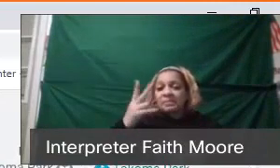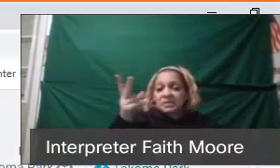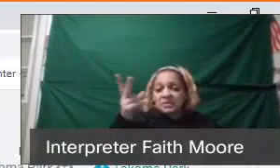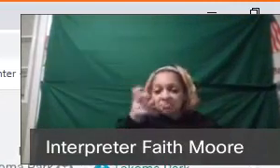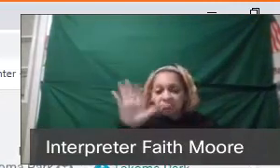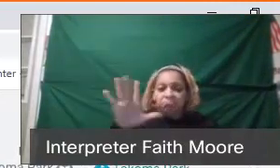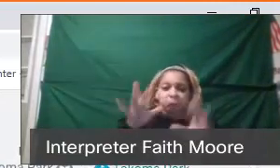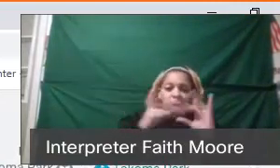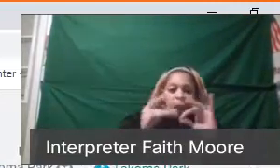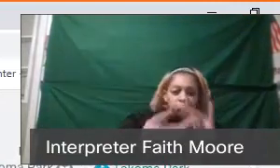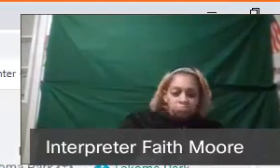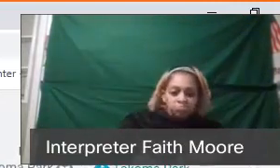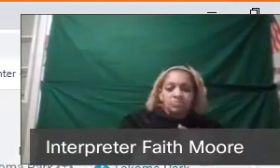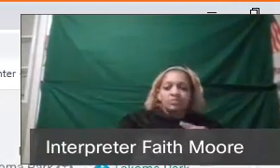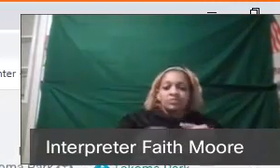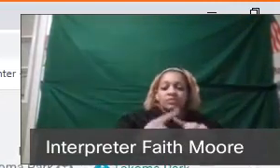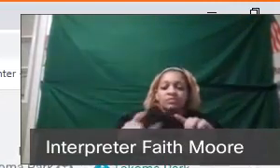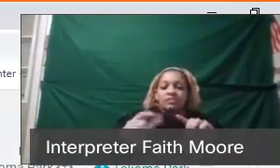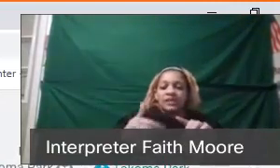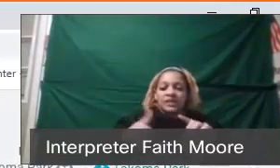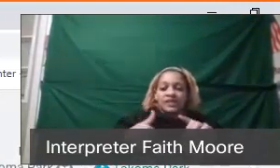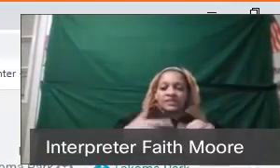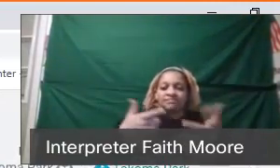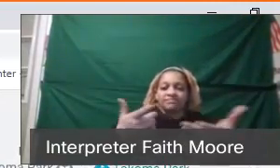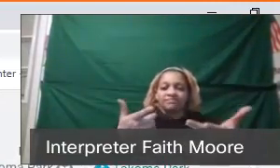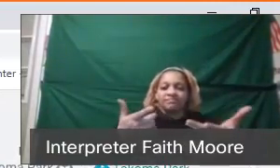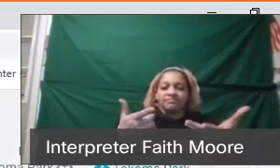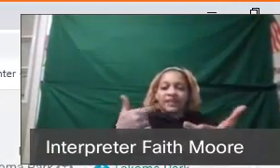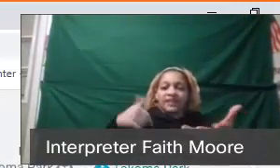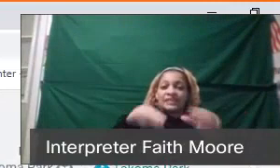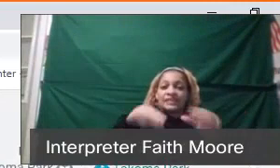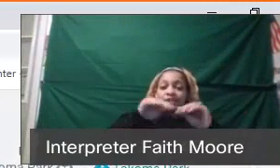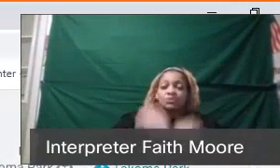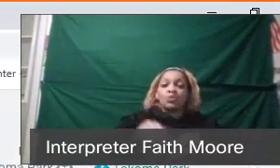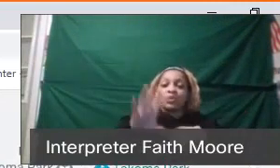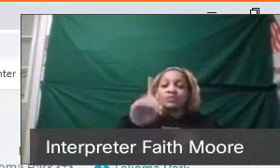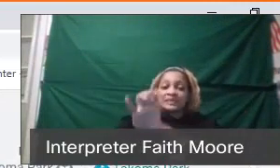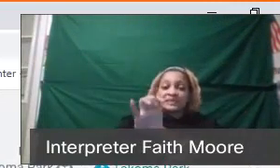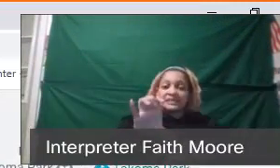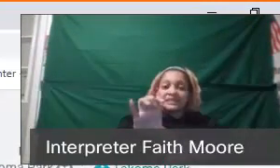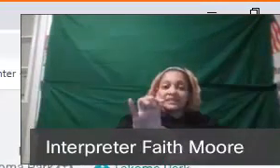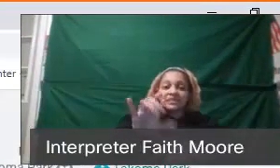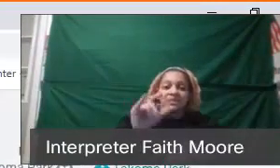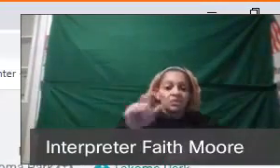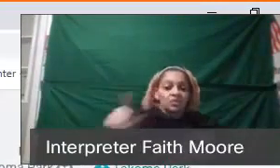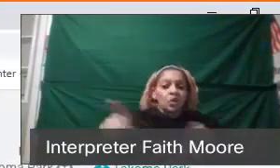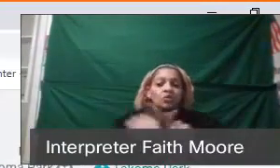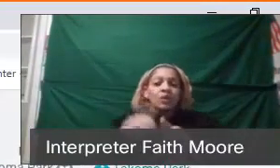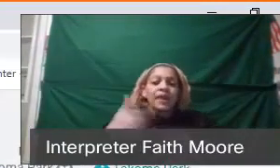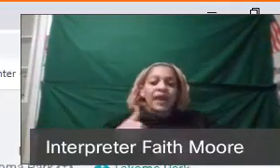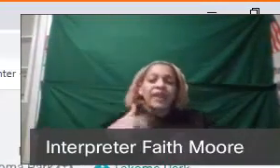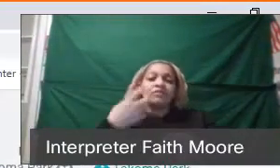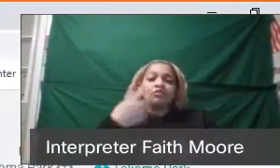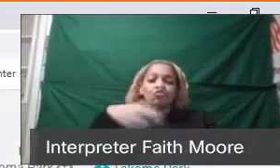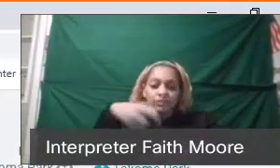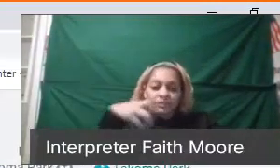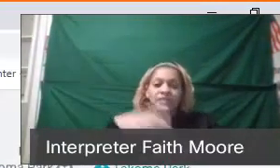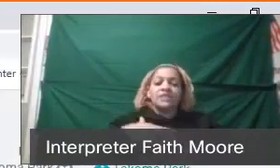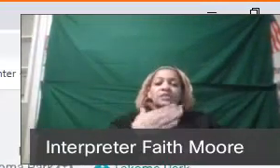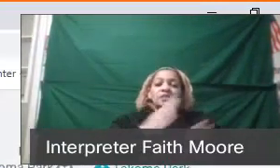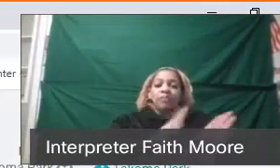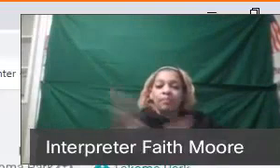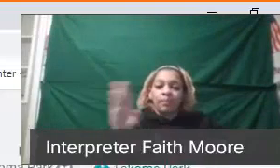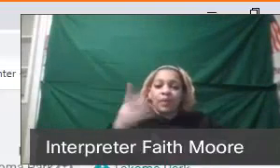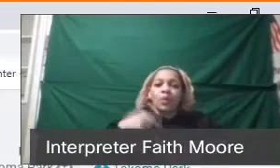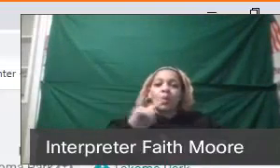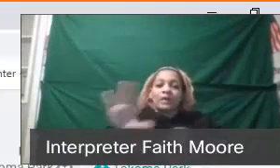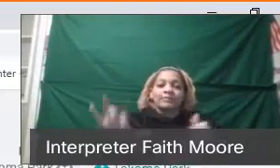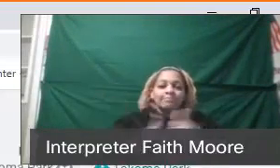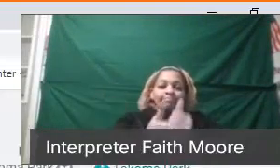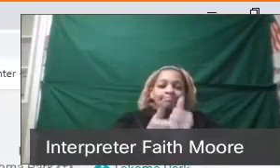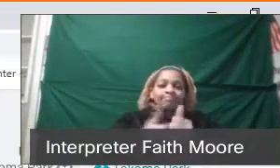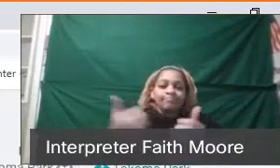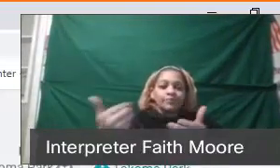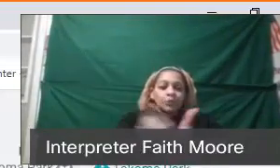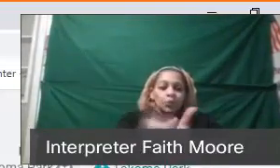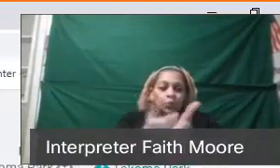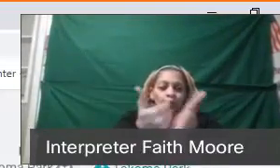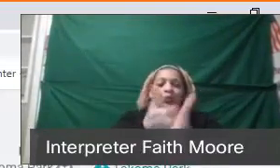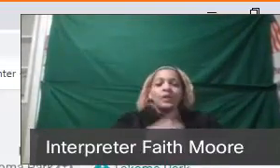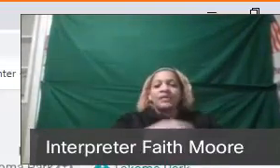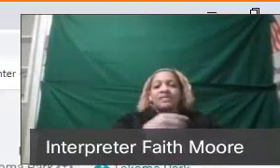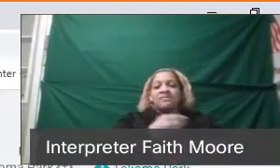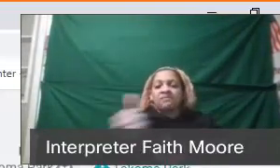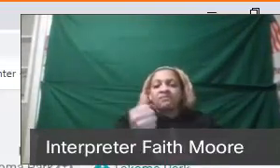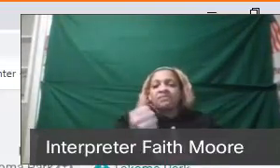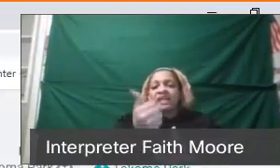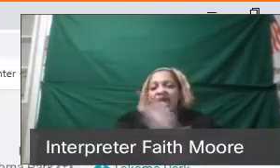Use this to put in a plug for move DC as well as ours long range transportation plan, and we updated once every couple of years and it's for update right now and it's out for public comment.